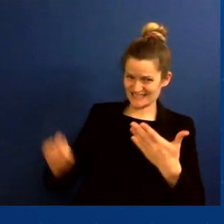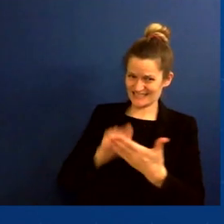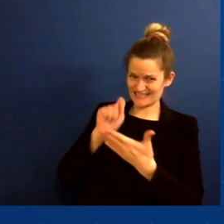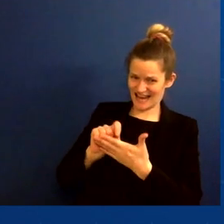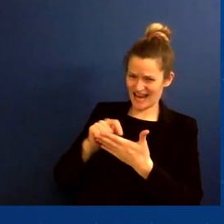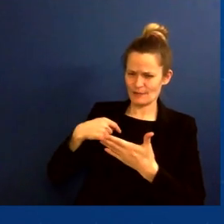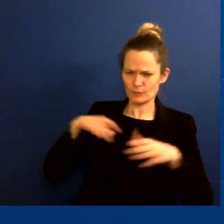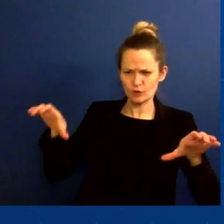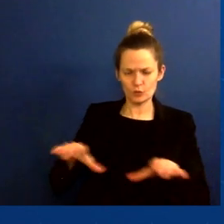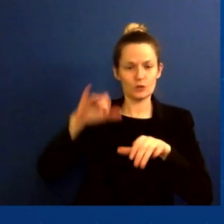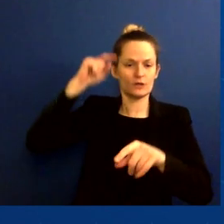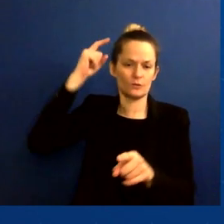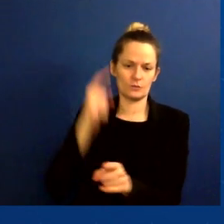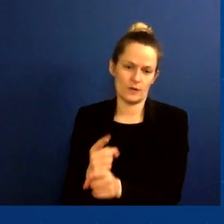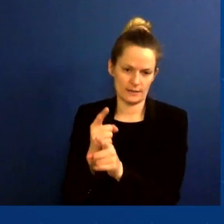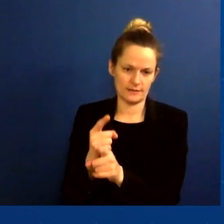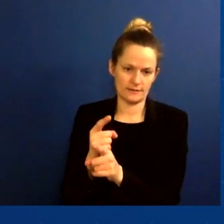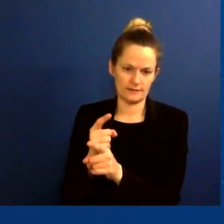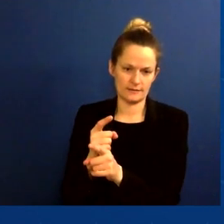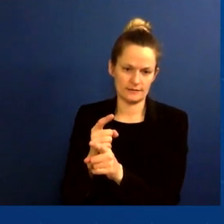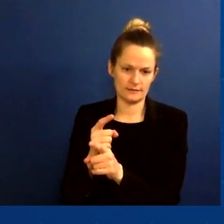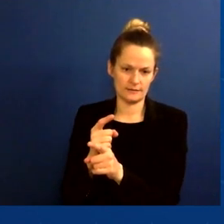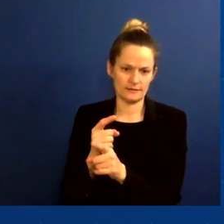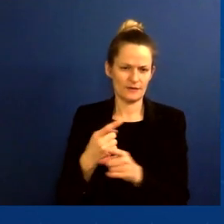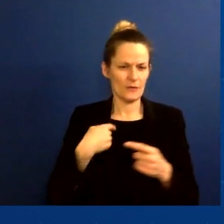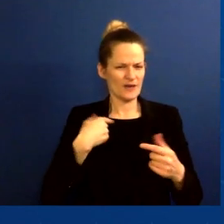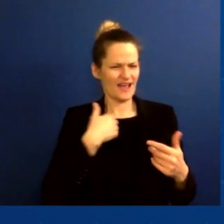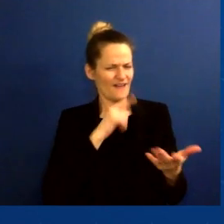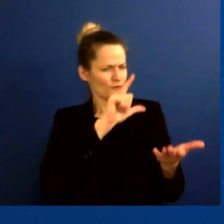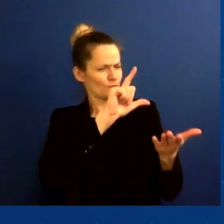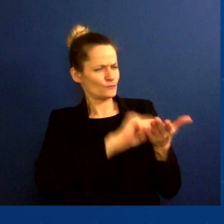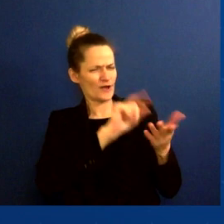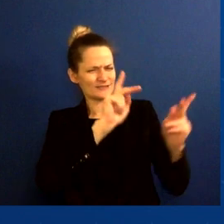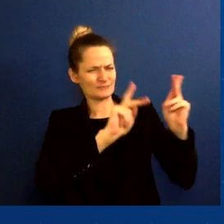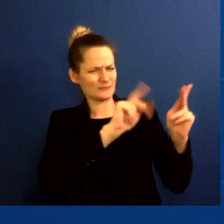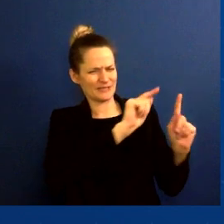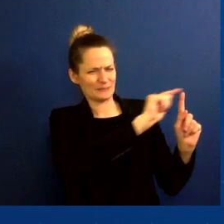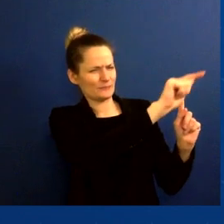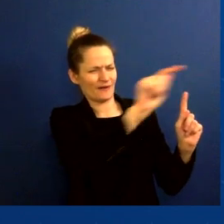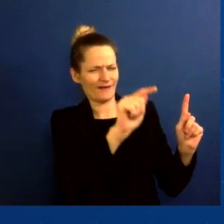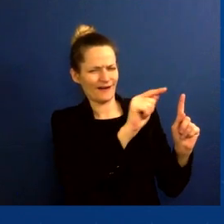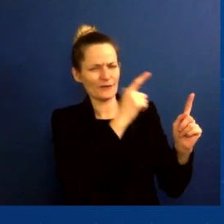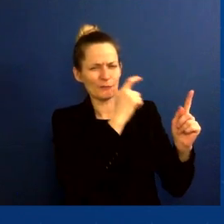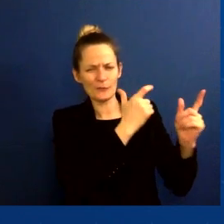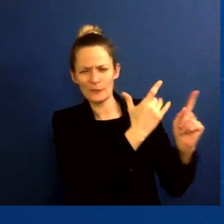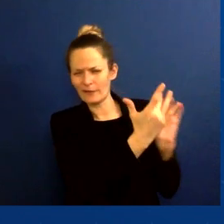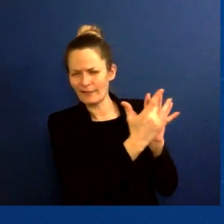and I can't remember who -- about three months ago, that -- I don't know if it's factual or not, but he said,